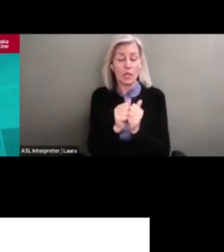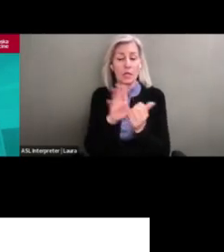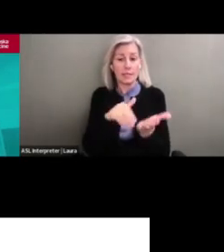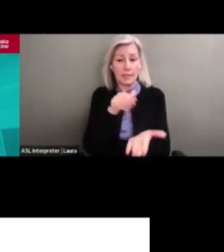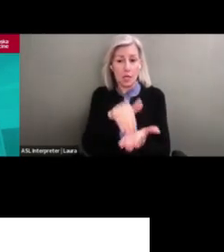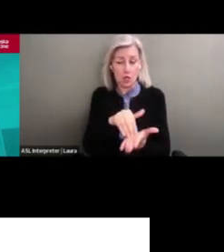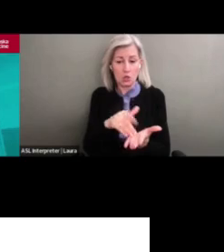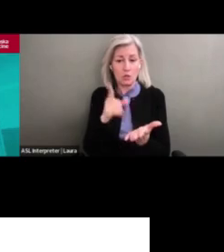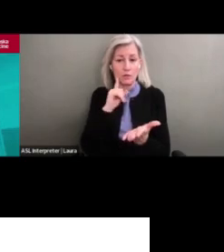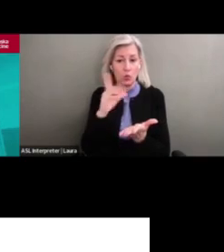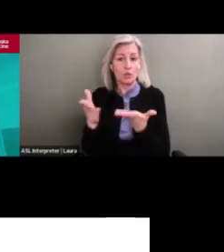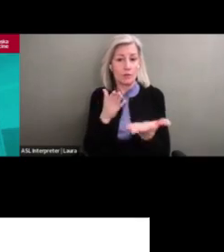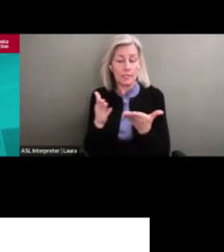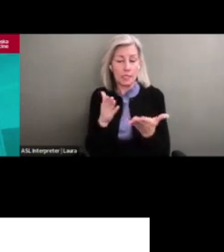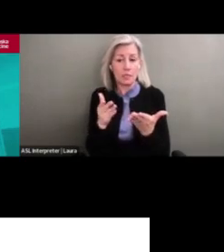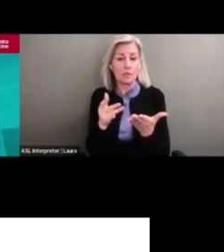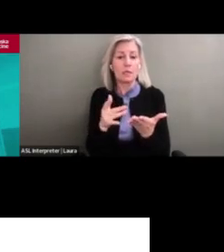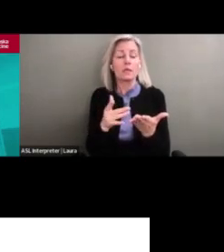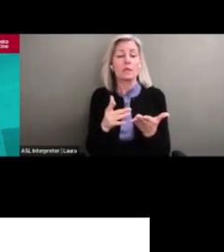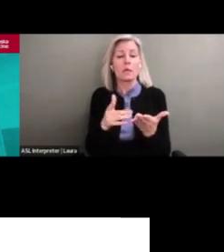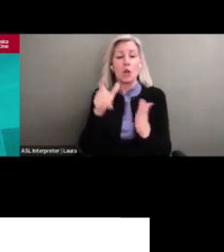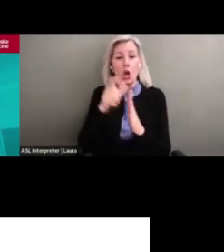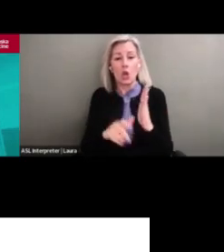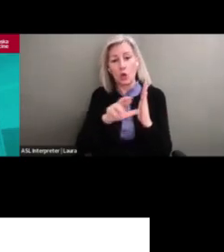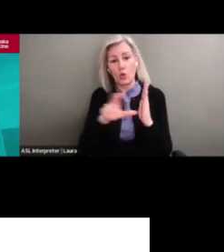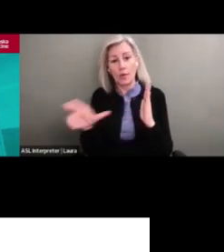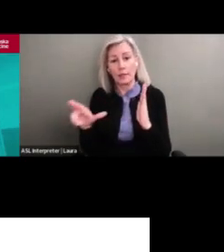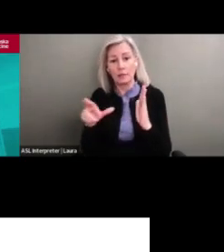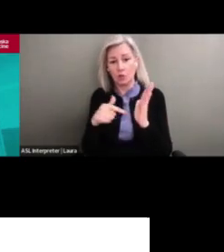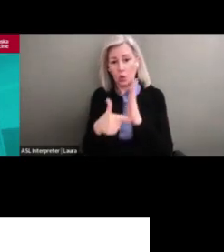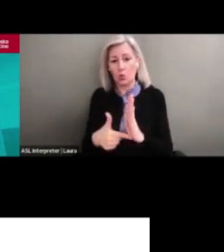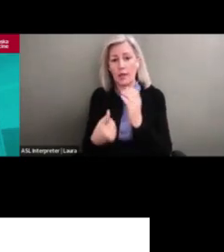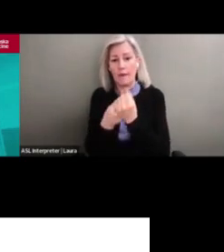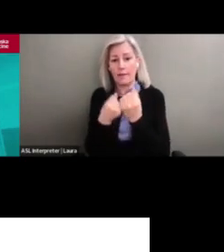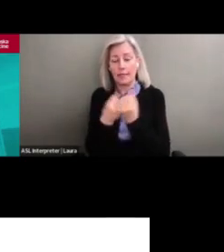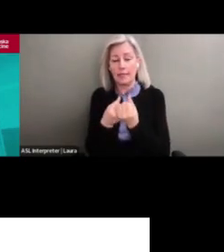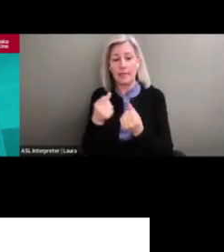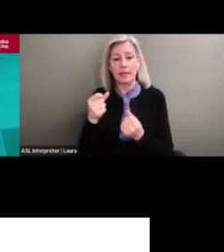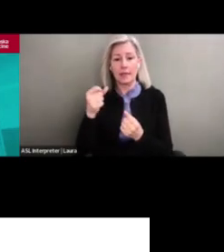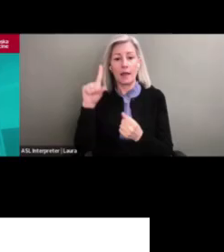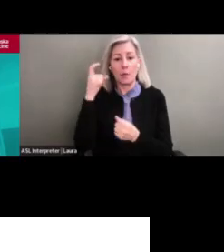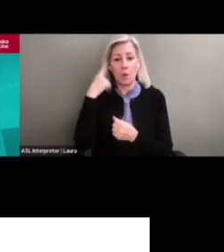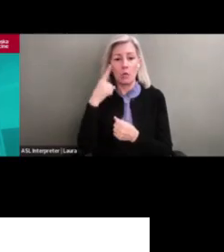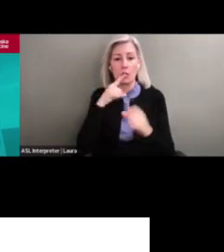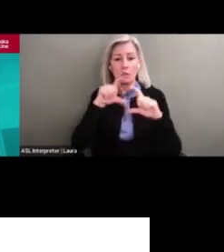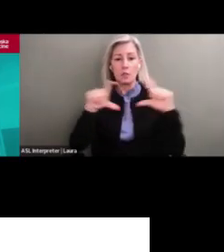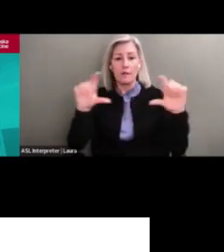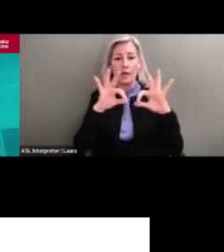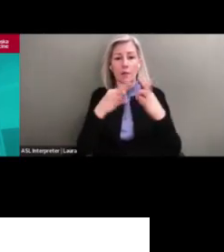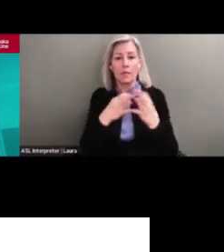in the home and community based waiver. When they renewed the waiver with the Centers for Medicare & Medicaid Services,